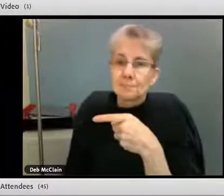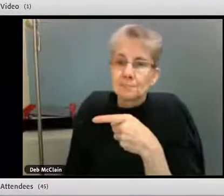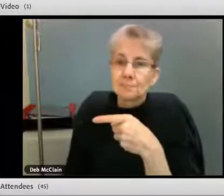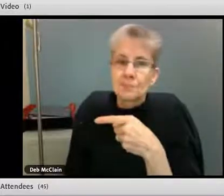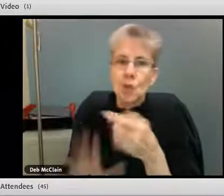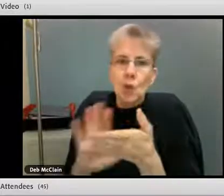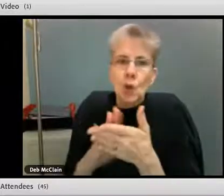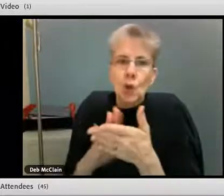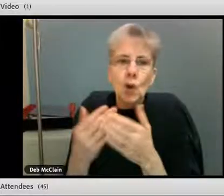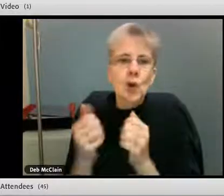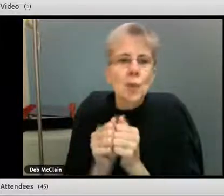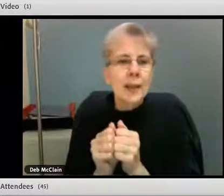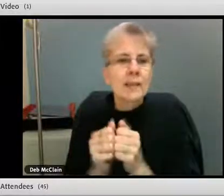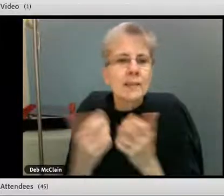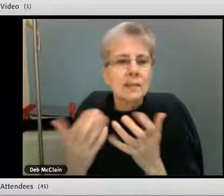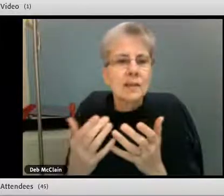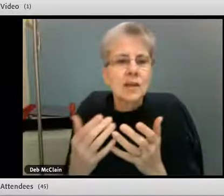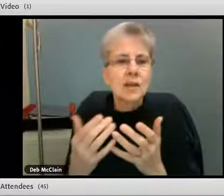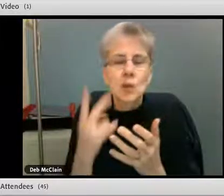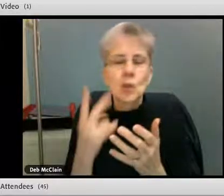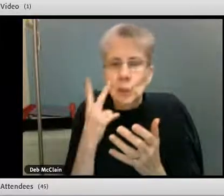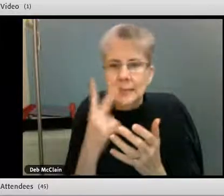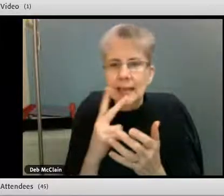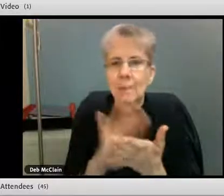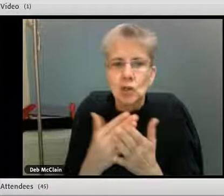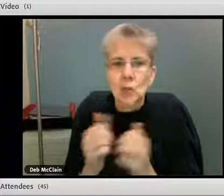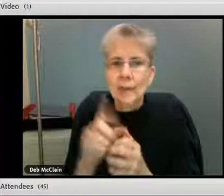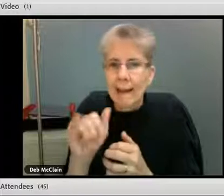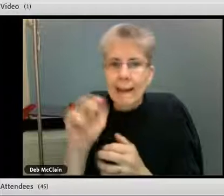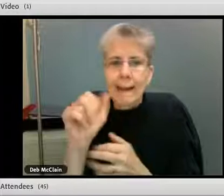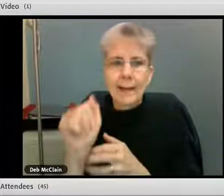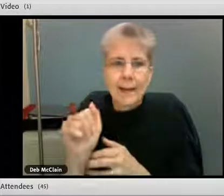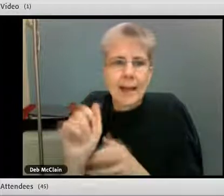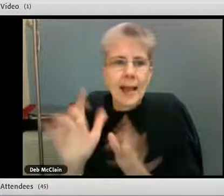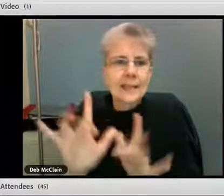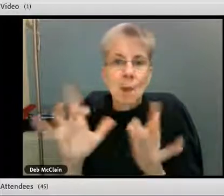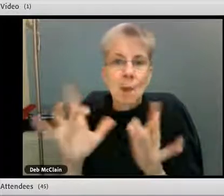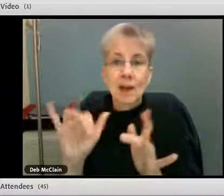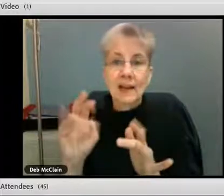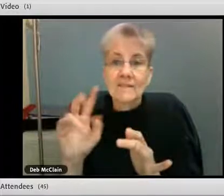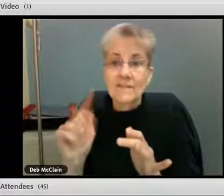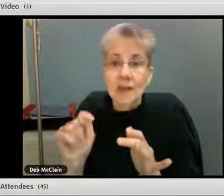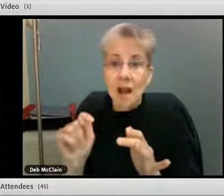I put Cook with Diana in sparkly font, just changing the word.